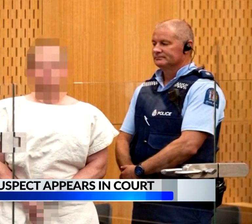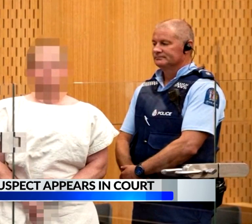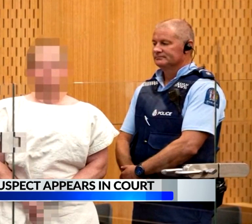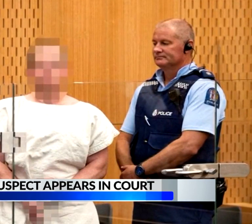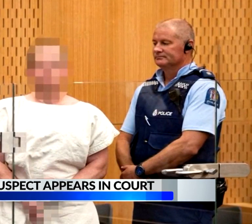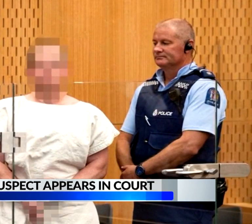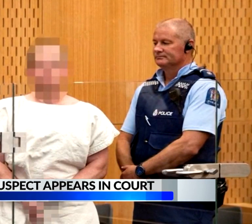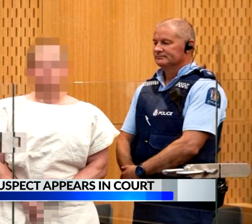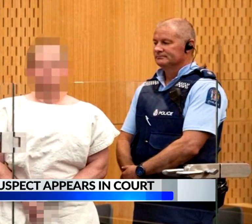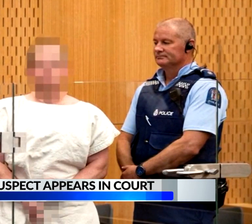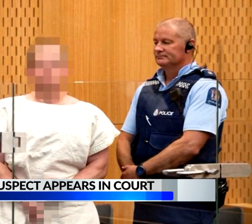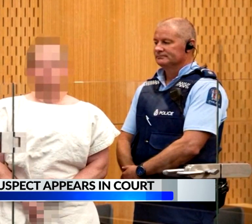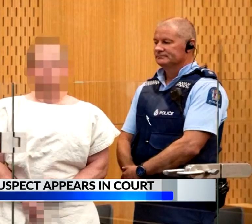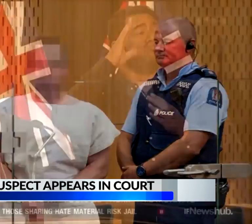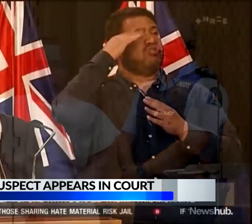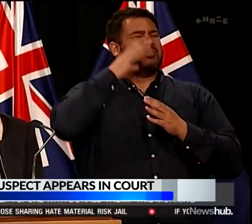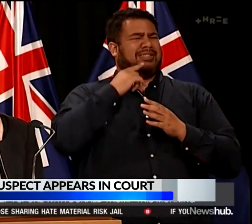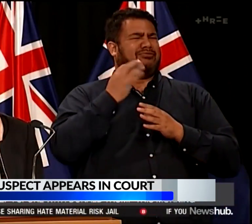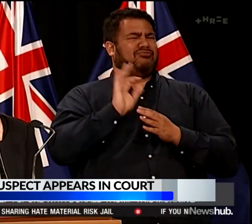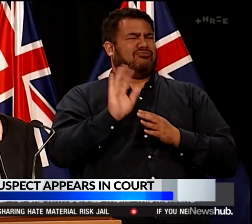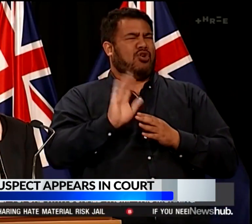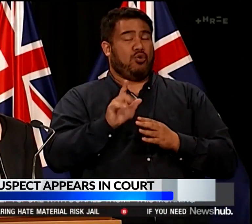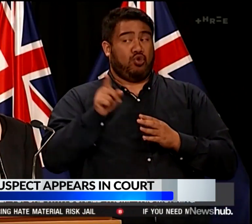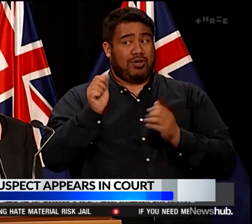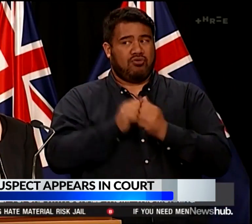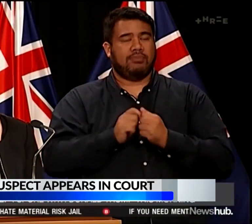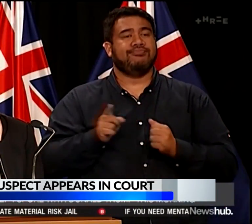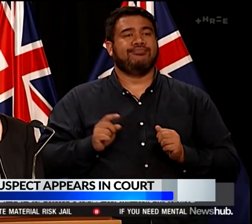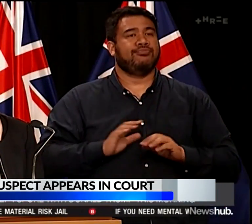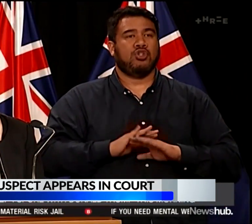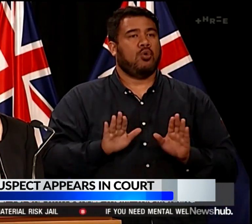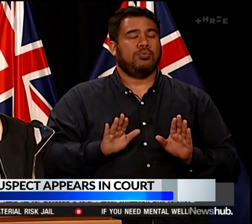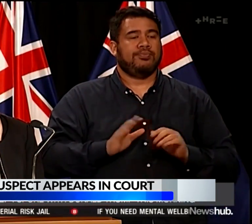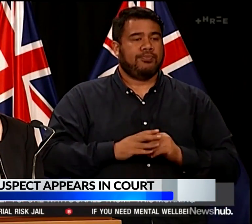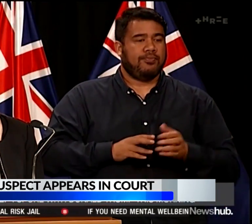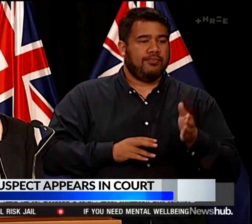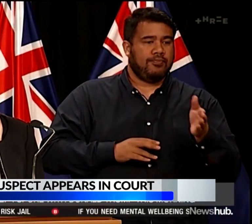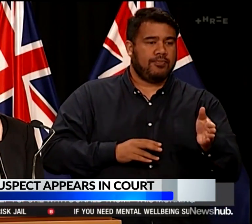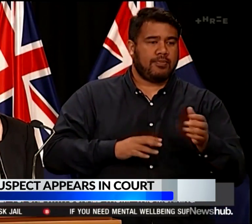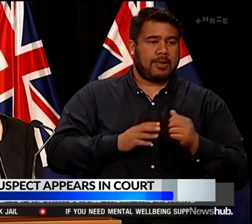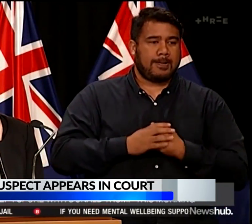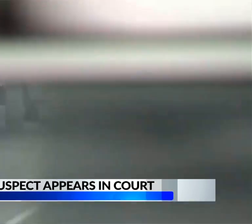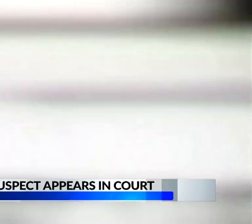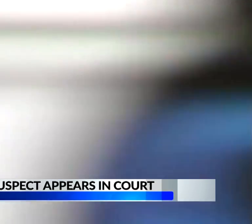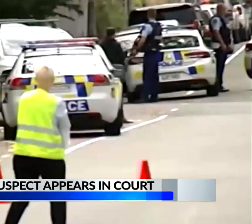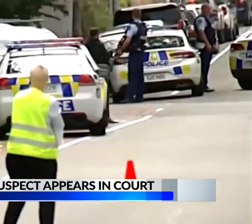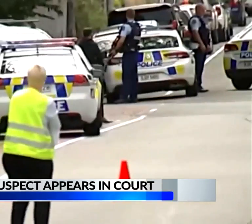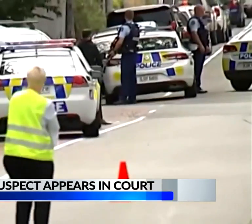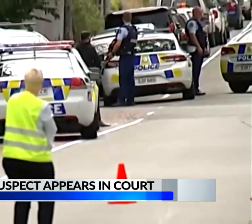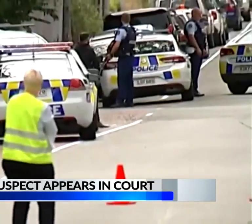HE DID NOT ENTER A PLEA AND WAS ORDERED HELD WITHOUT BAIL. PRIME MINISTER JACINDA ARDERN HAS VOWED ACTION